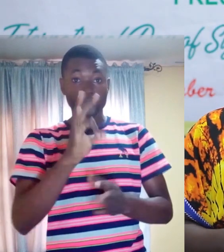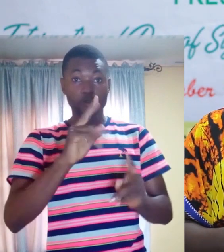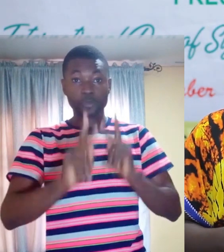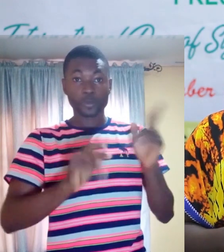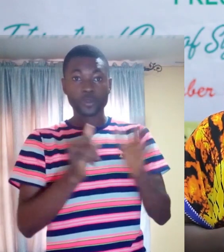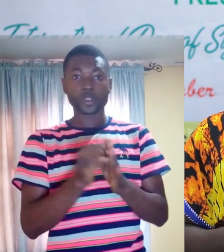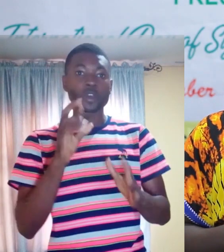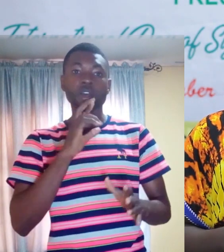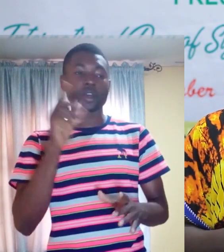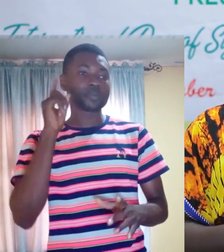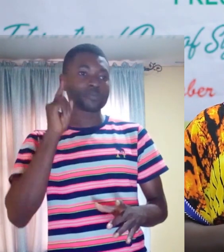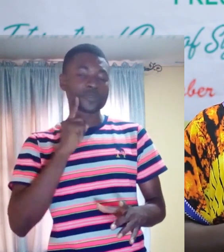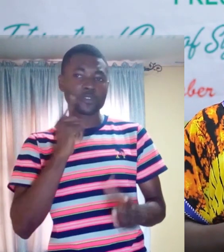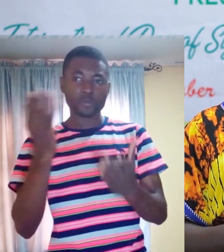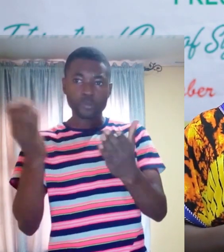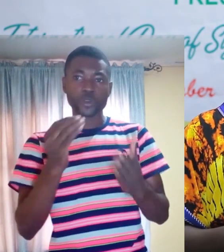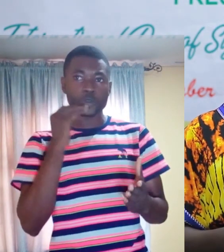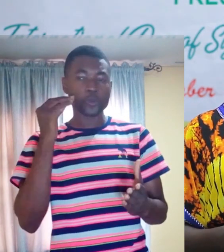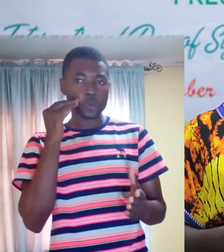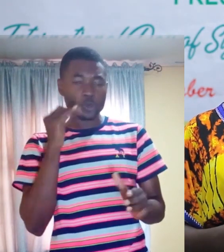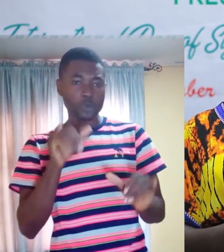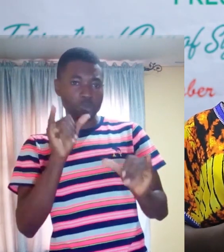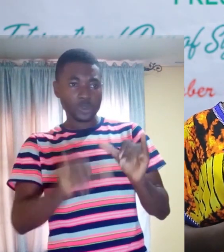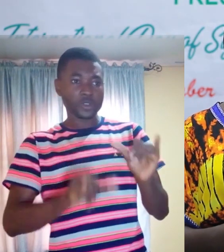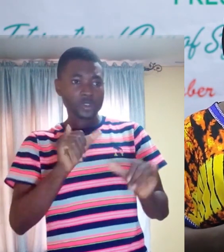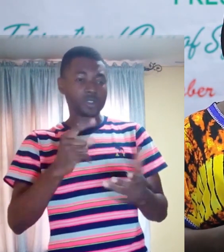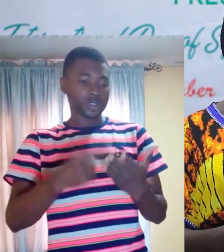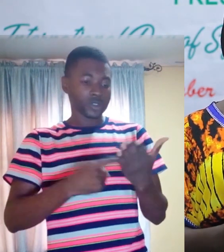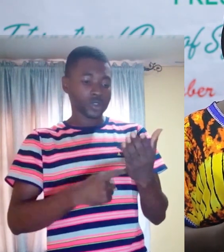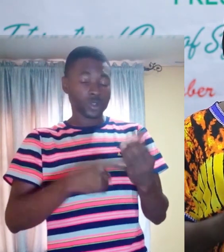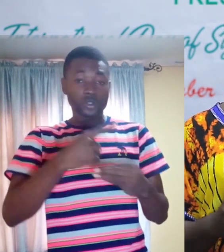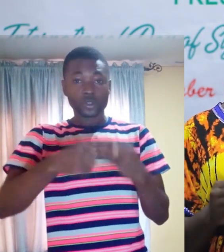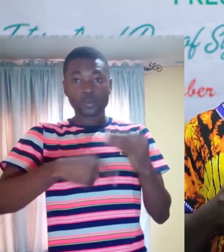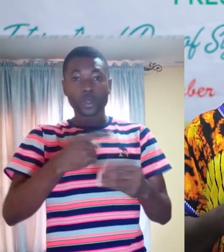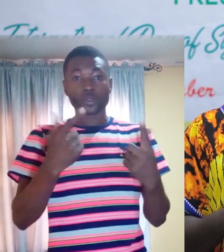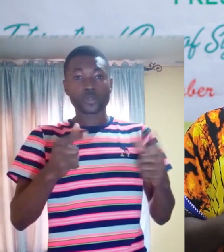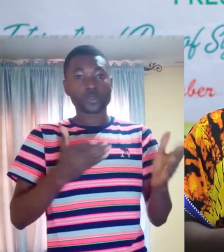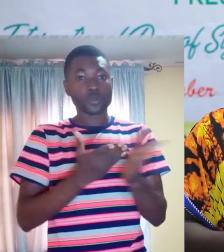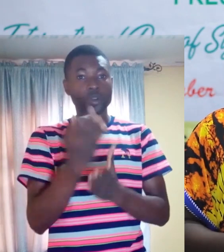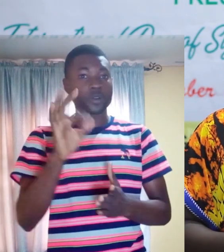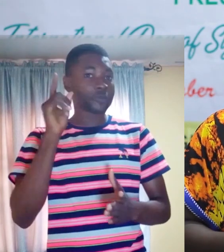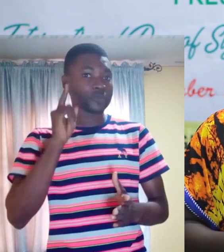discourse about the linguistic rights of the Deaf Children in Africa starting from our immediate communities.